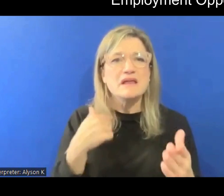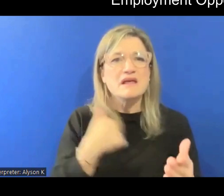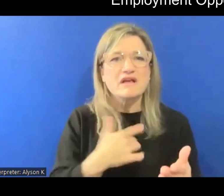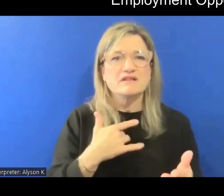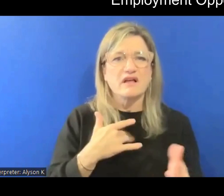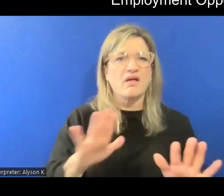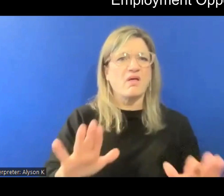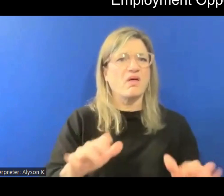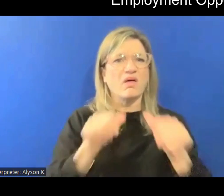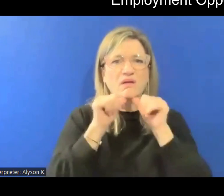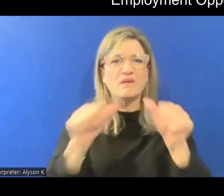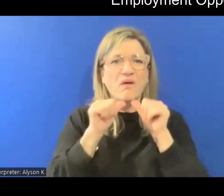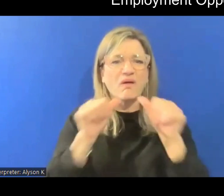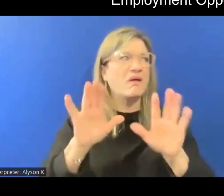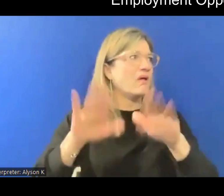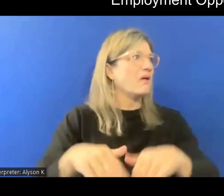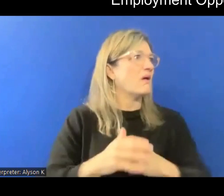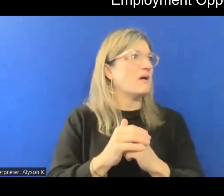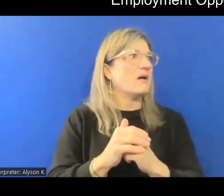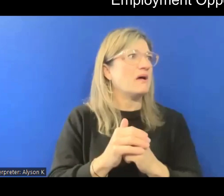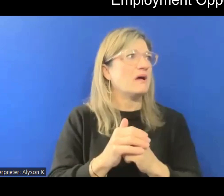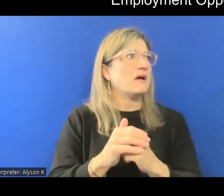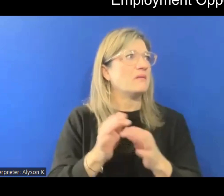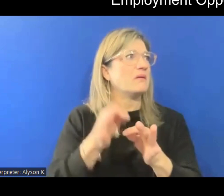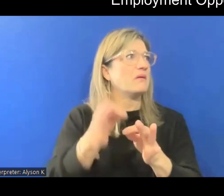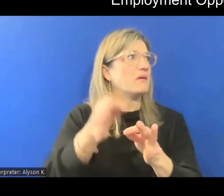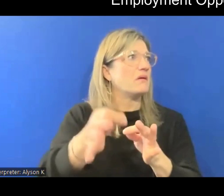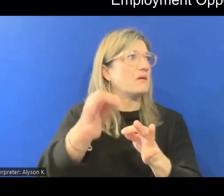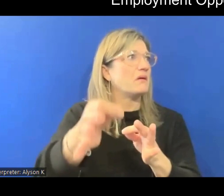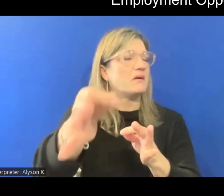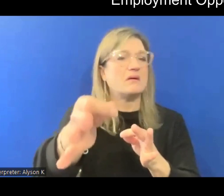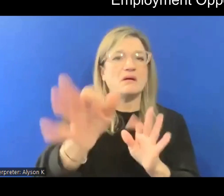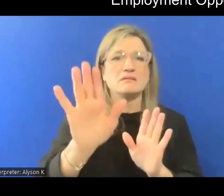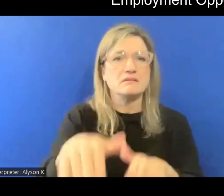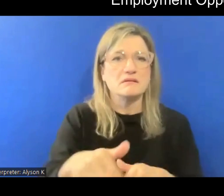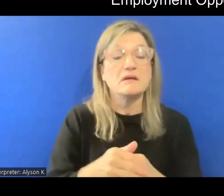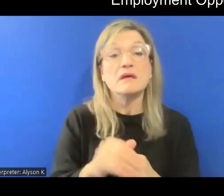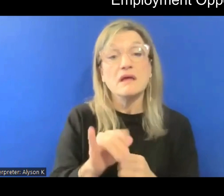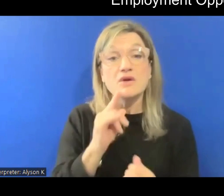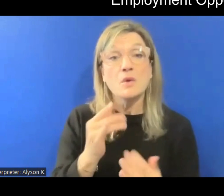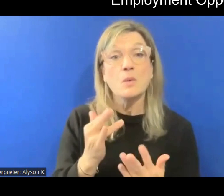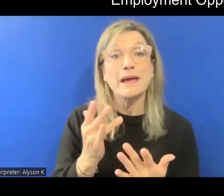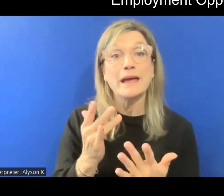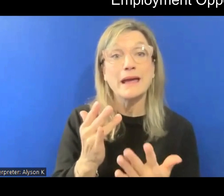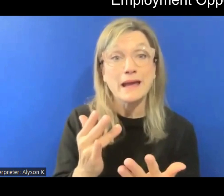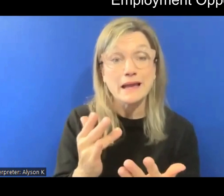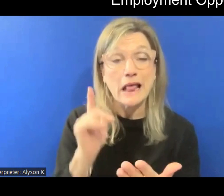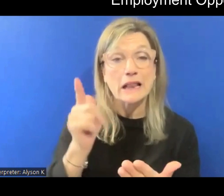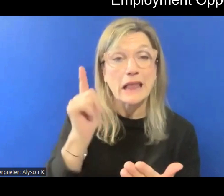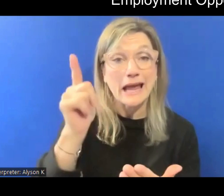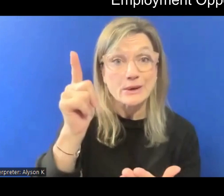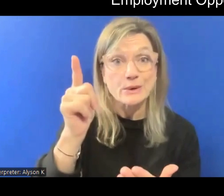don't want to deal with something in the present. And if you wait too long to file your complaint,